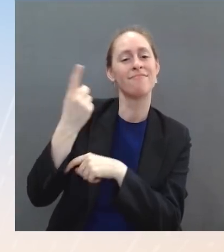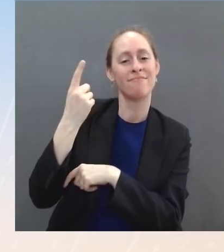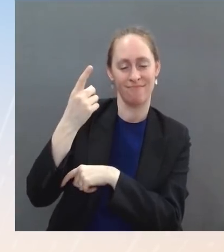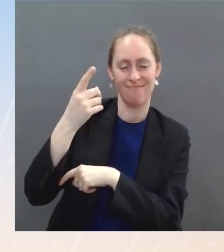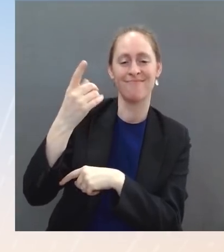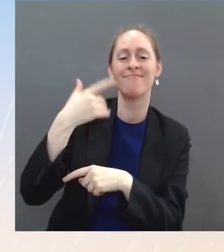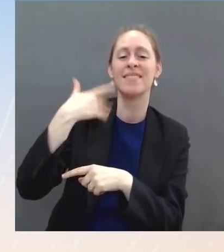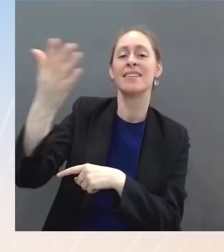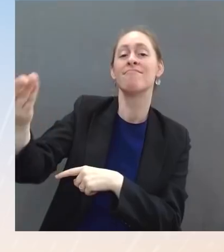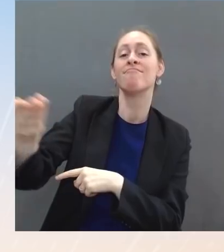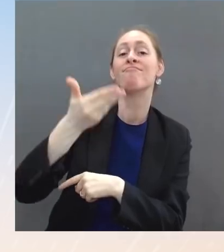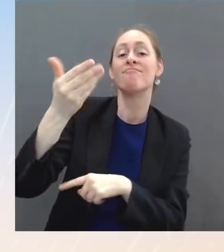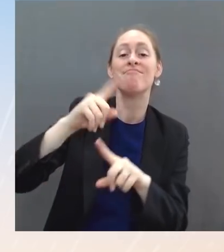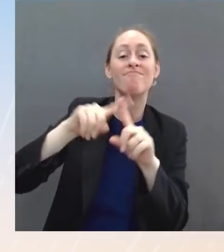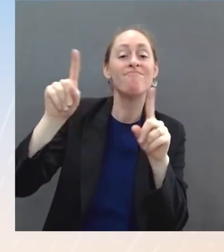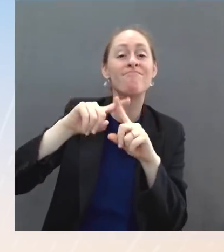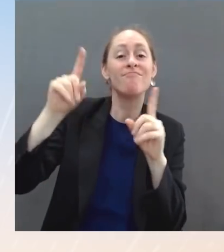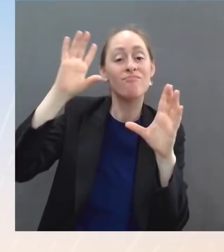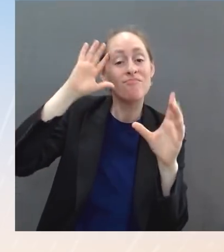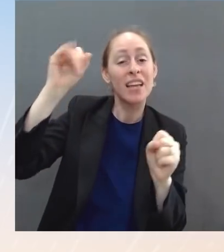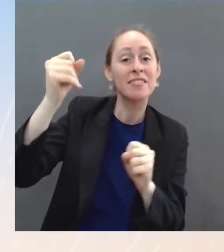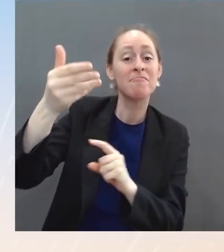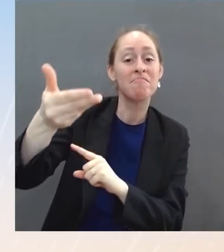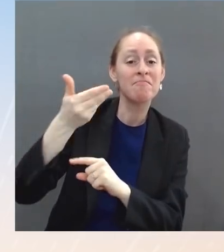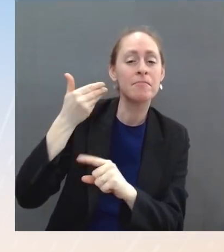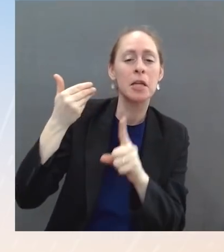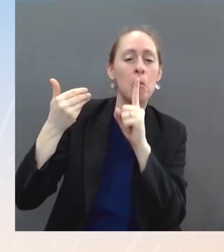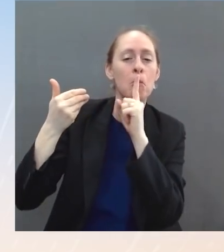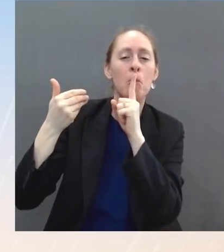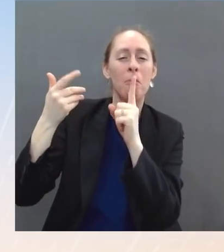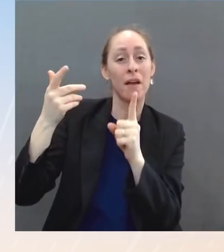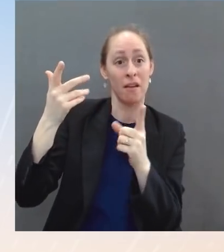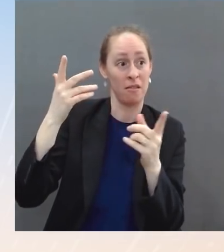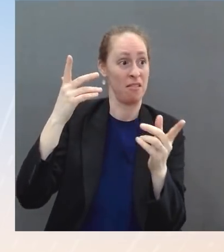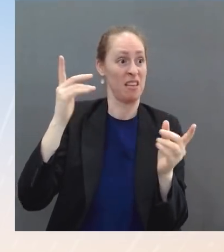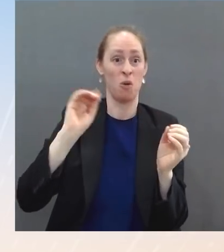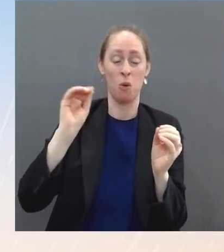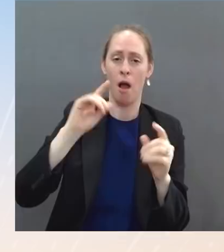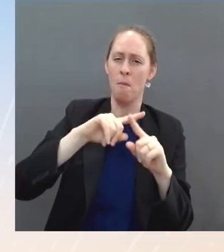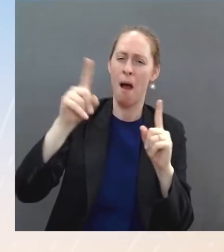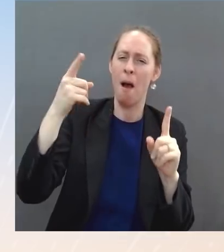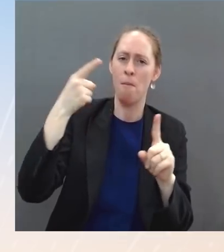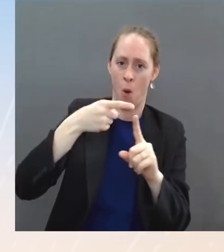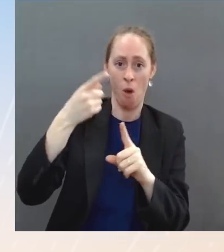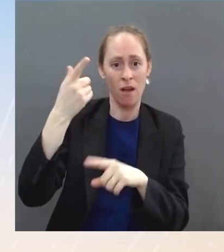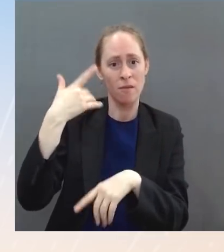They talk on the phone; they do that on a regular basis. I'm not going to give you the number of times they've had conversations,